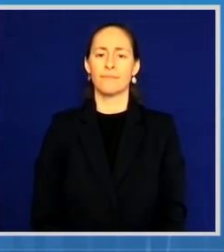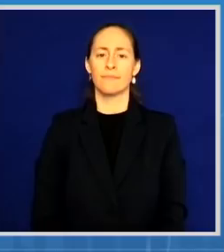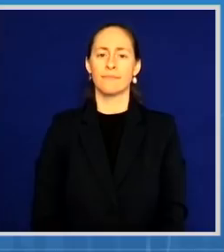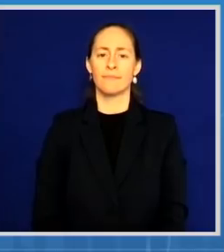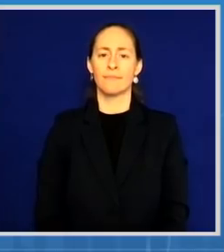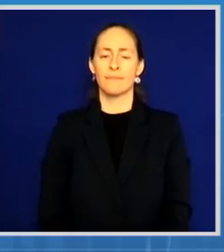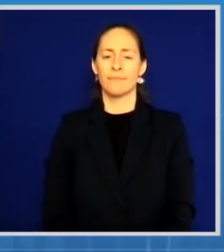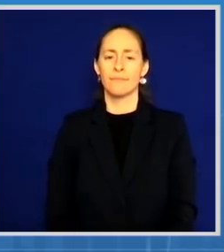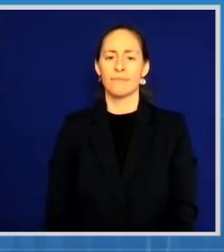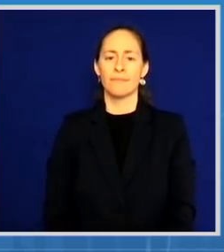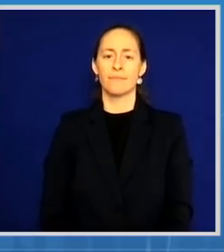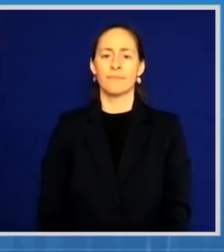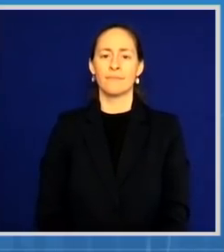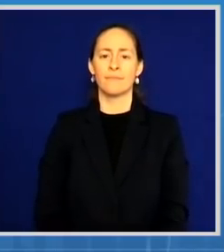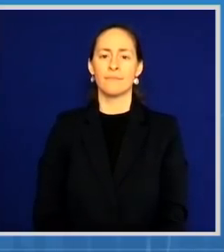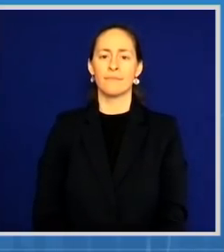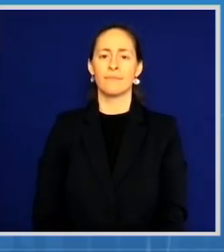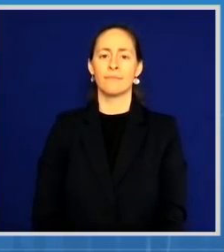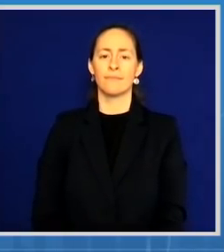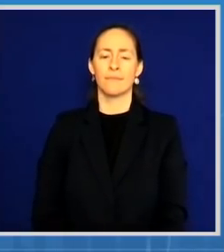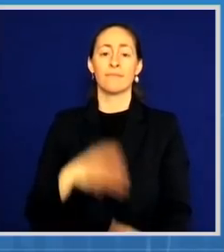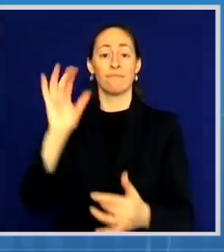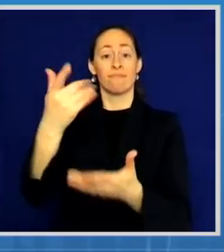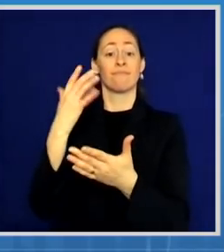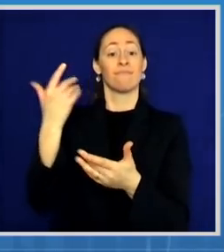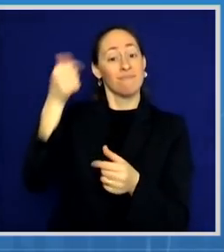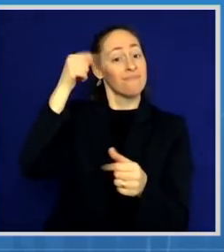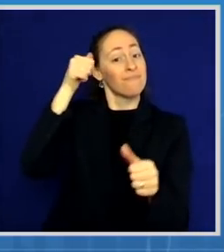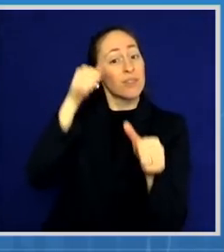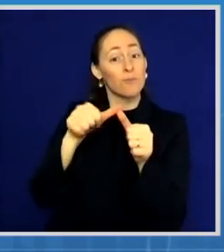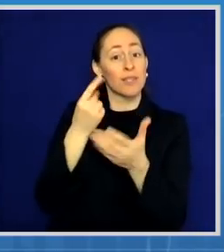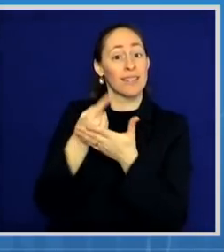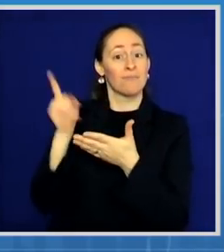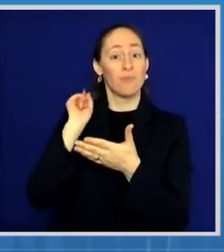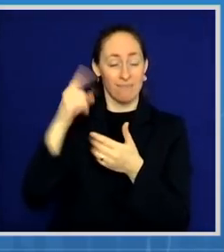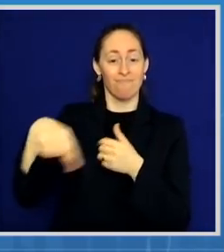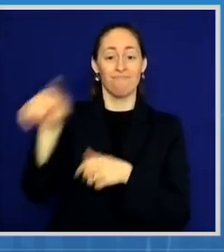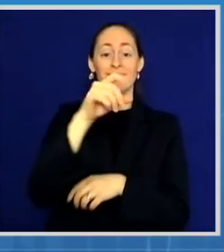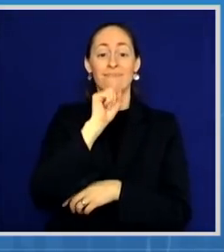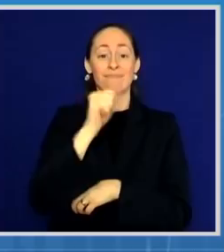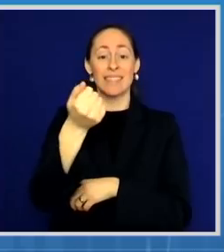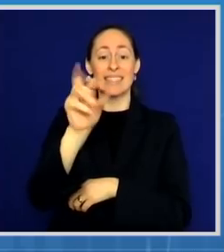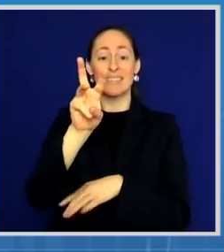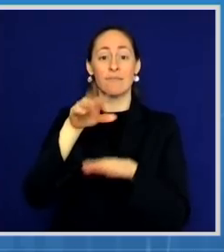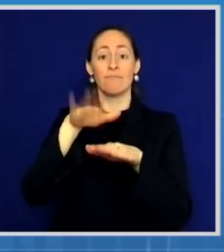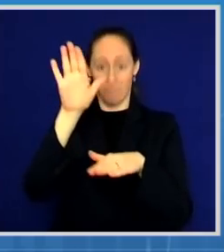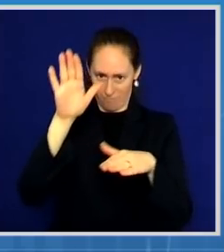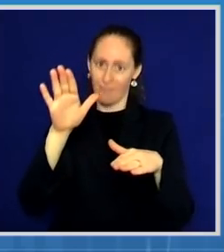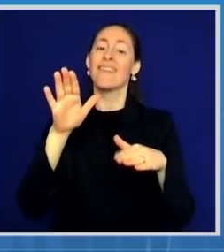with everyone 16 over eligible, we will focus on vaccinating millions of Americans